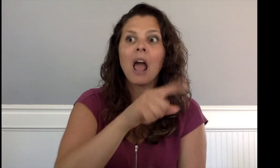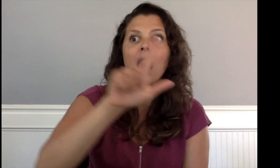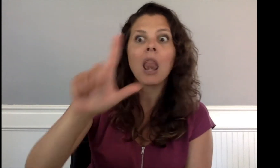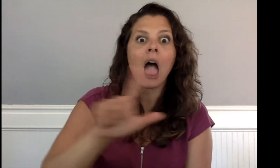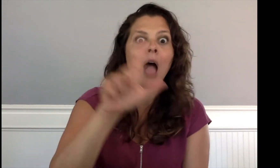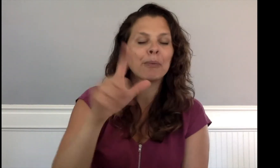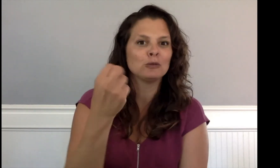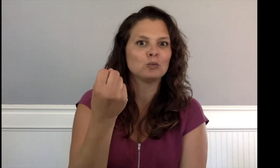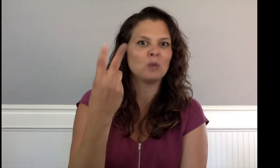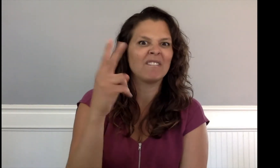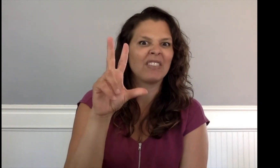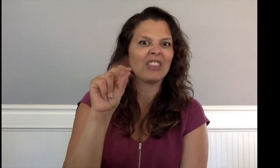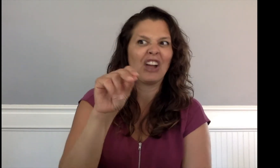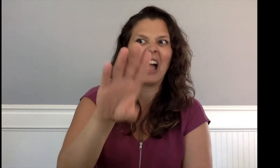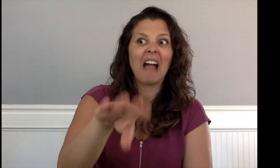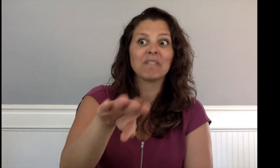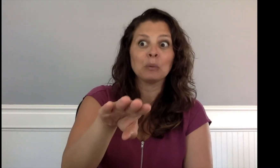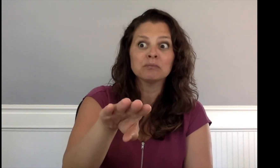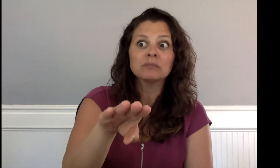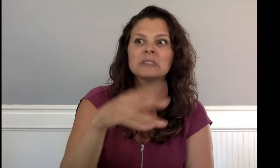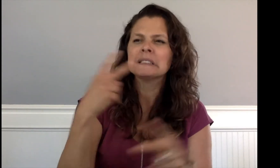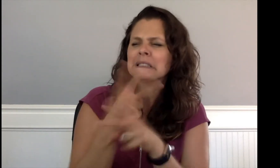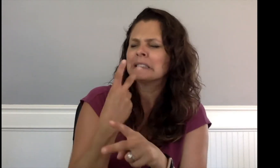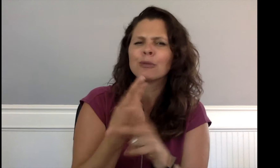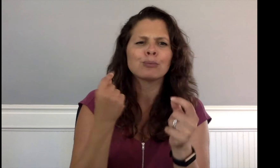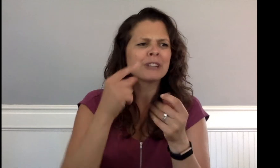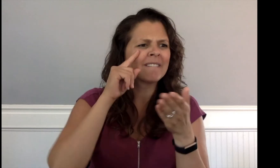Can you meet at the library at 12:30 p.m. to